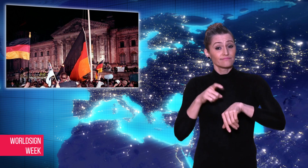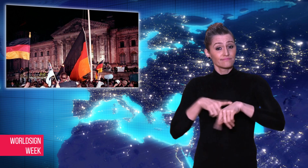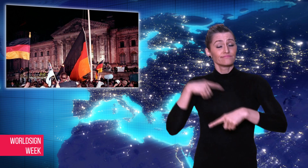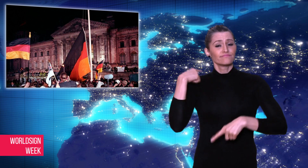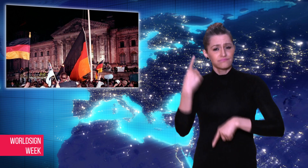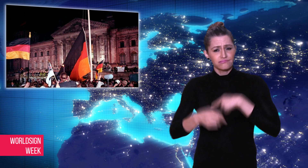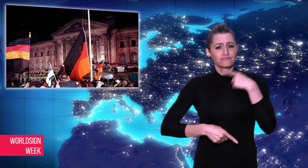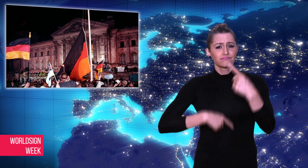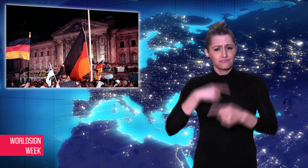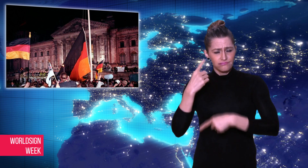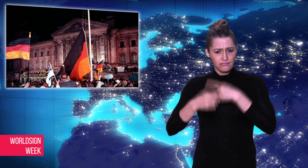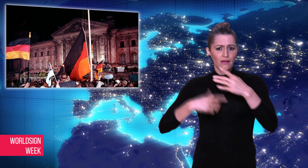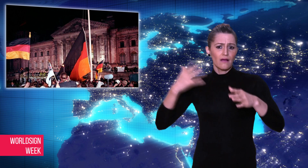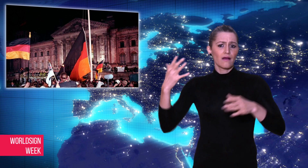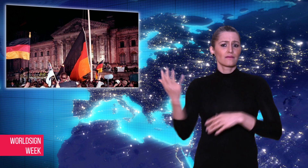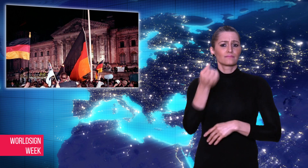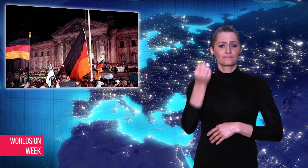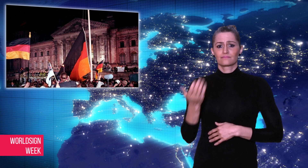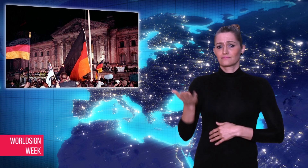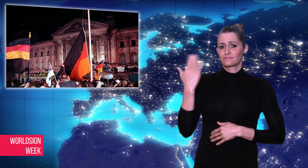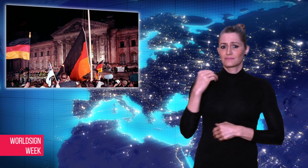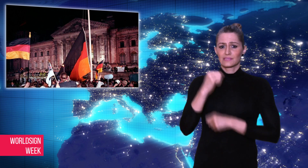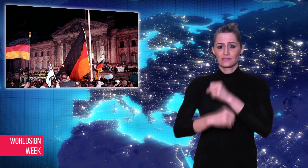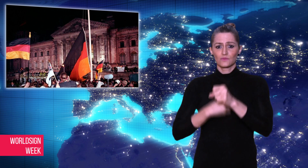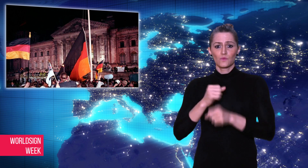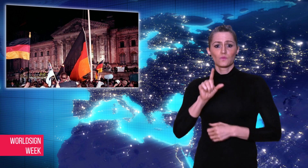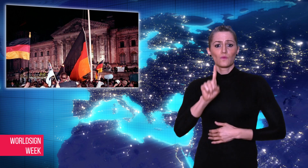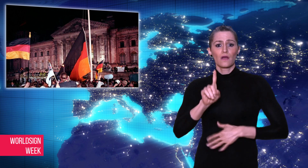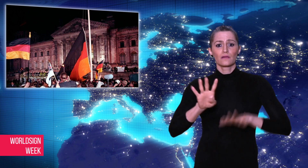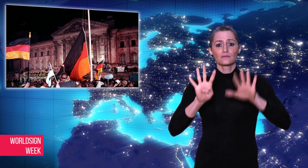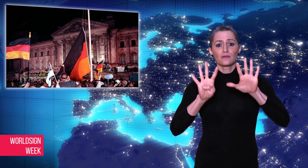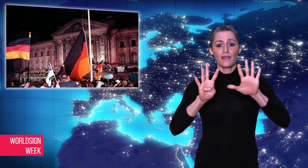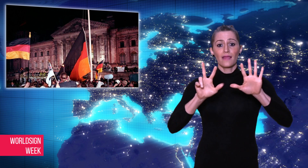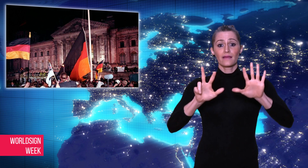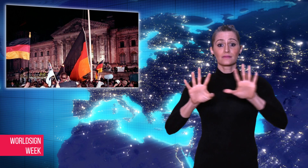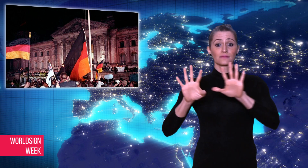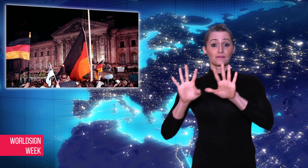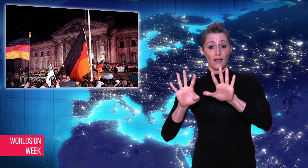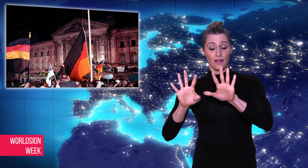brought the wall down.